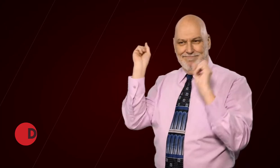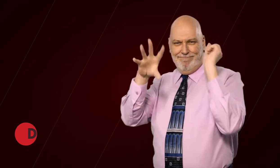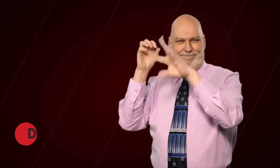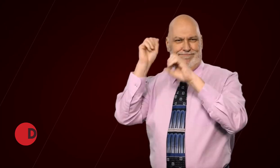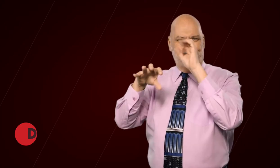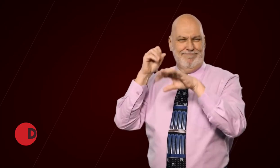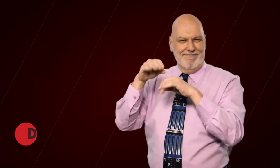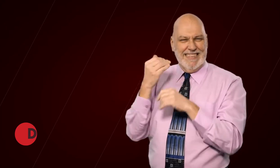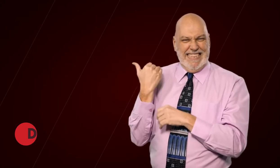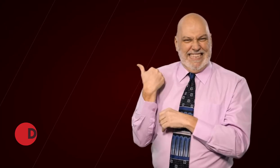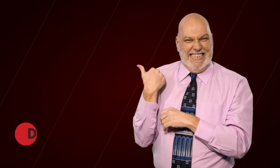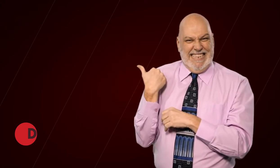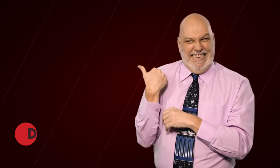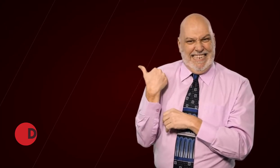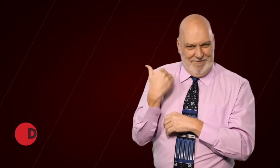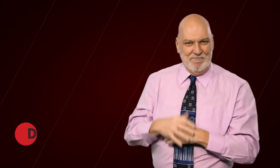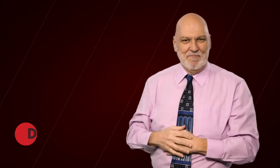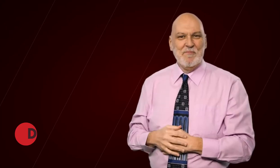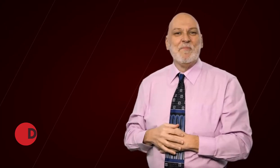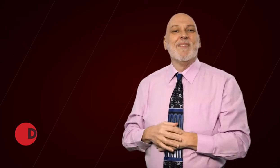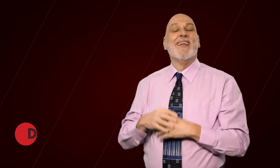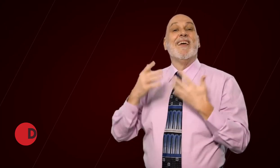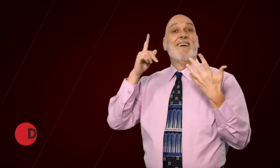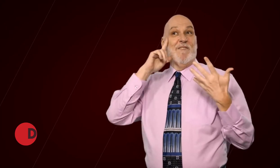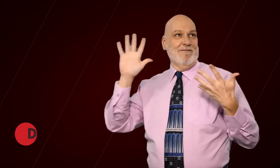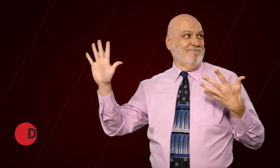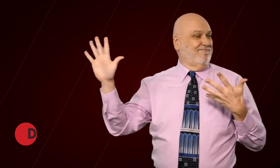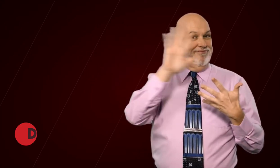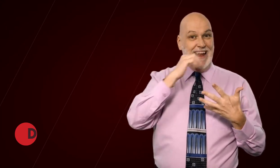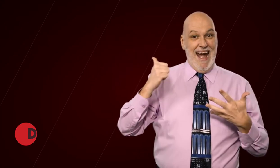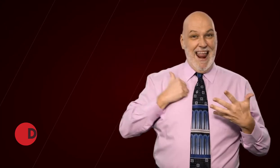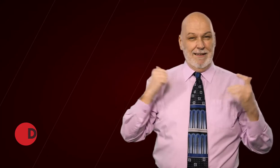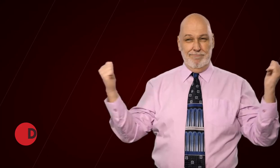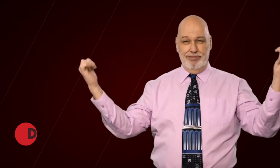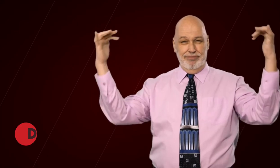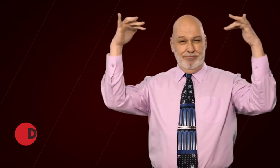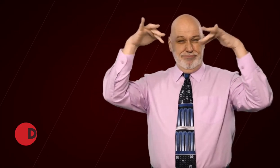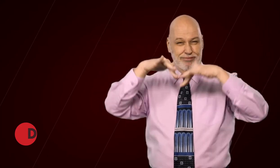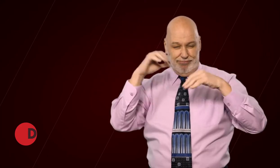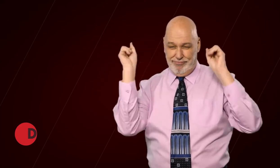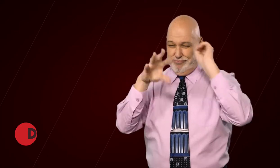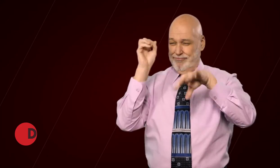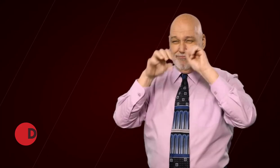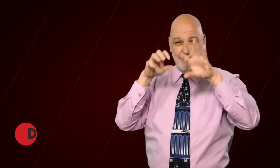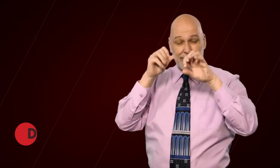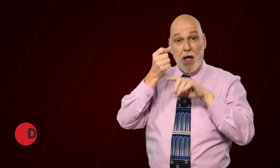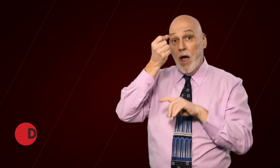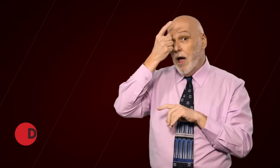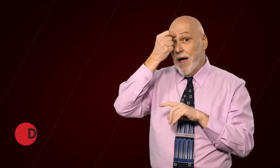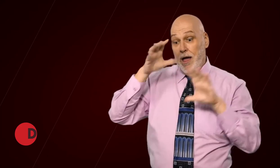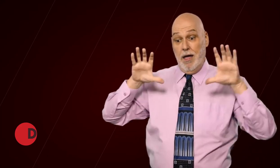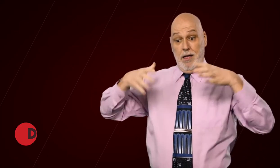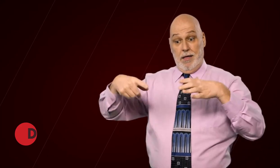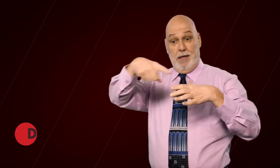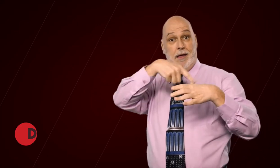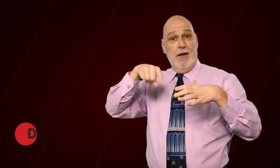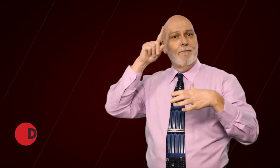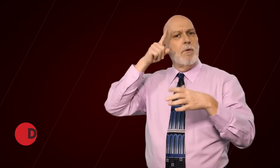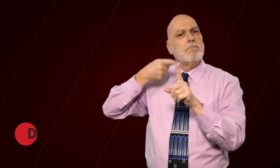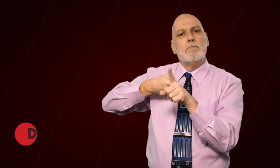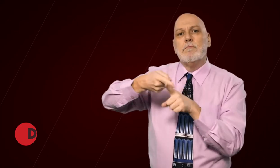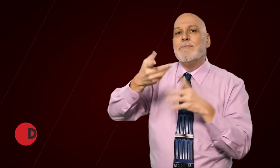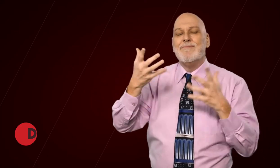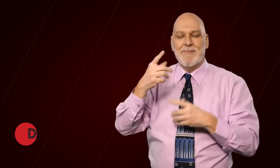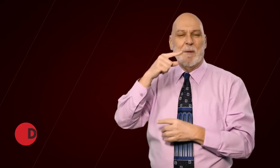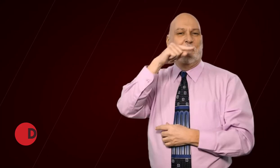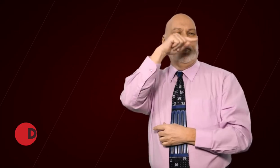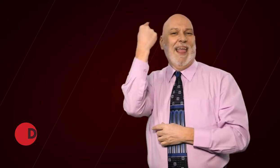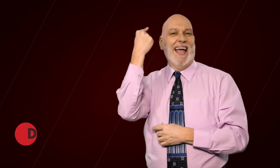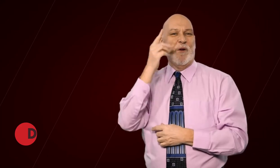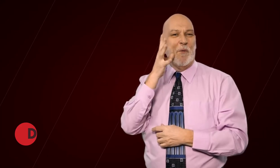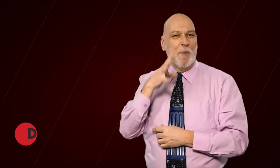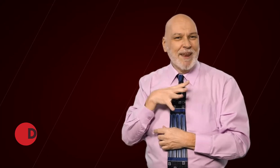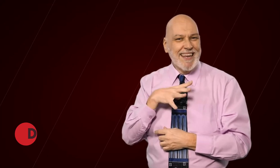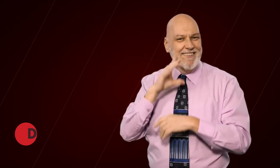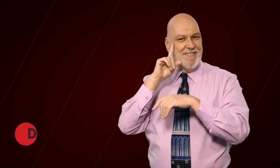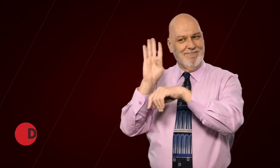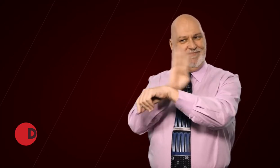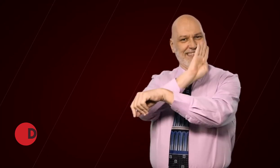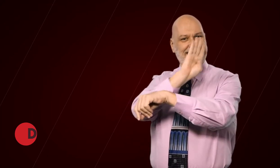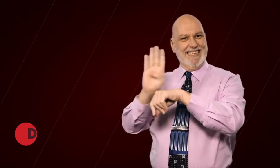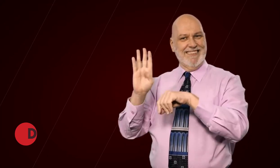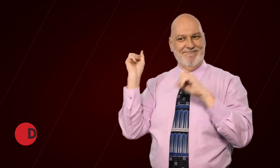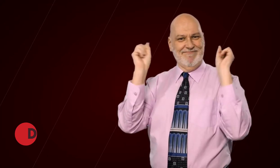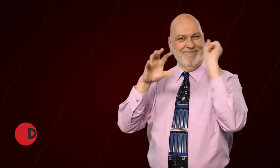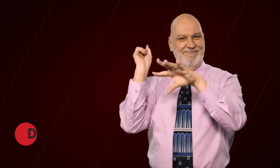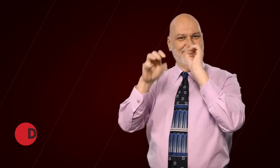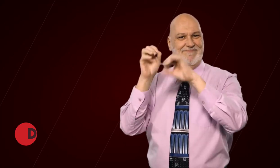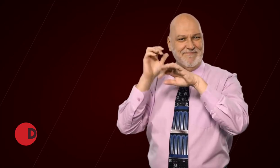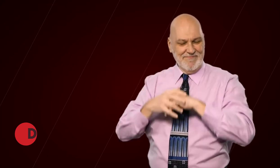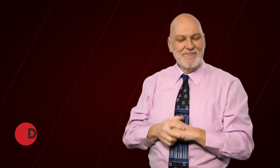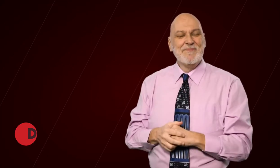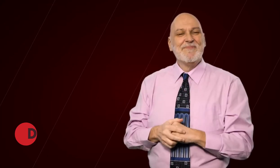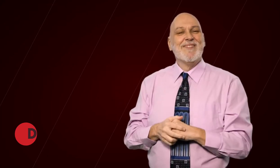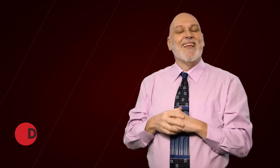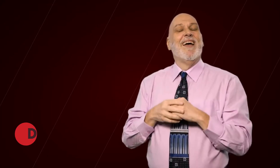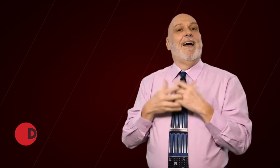held earlier this year across Canada for black women in business.